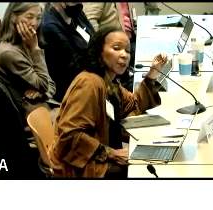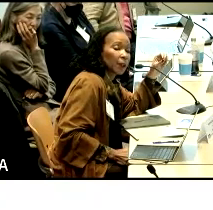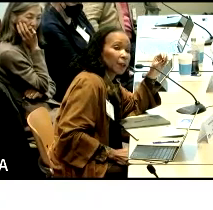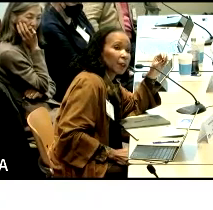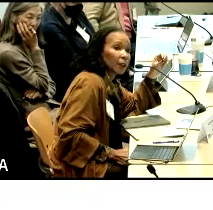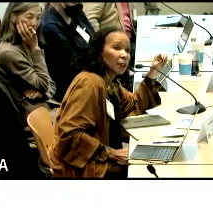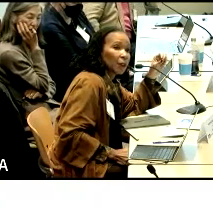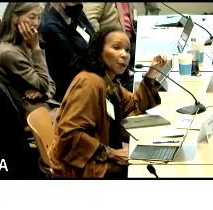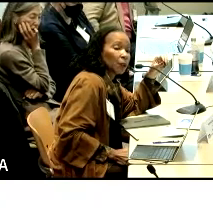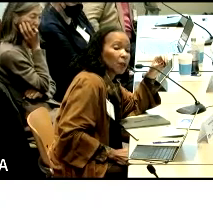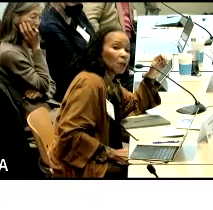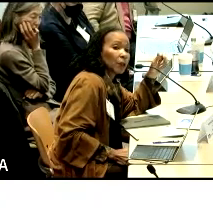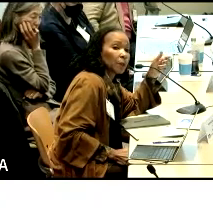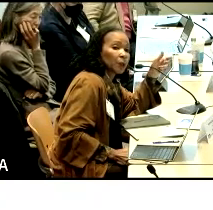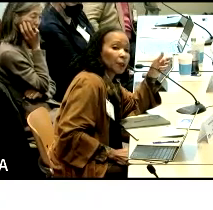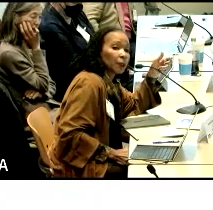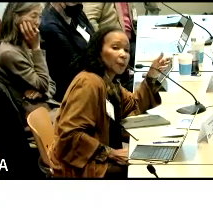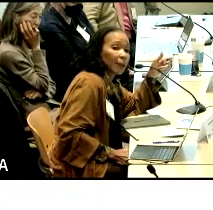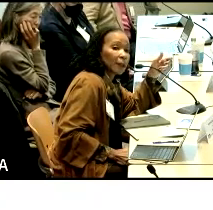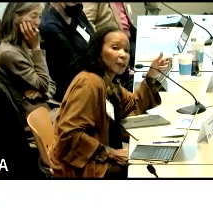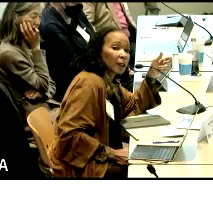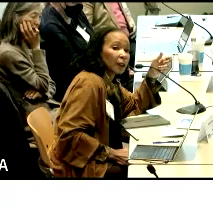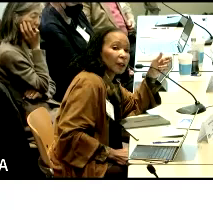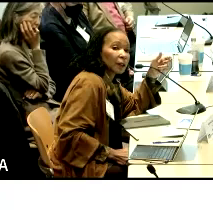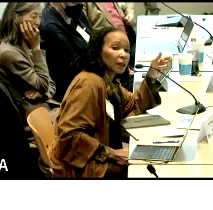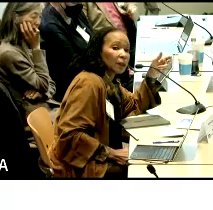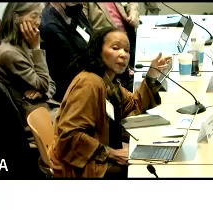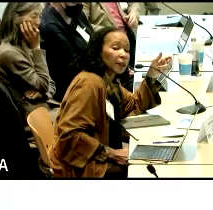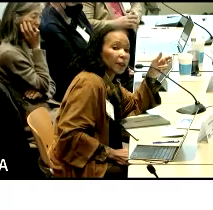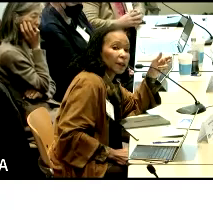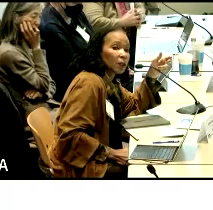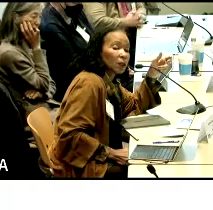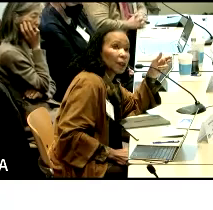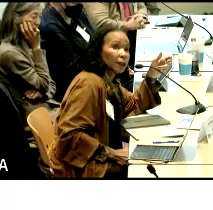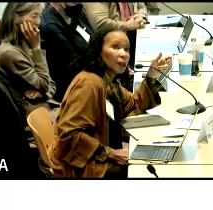or the other, the real goal is building the capacity at the state and local level,